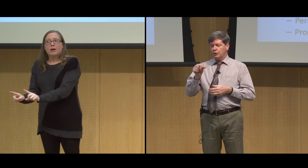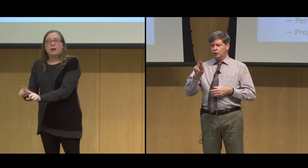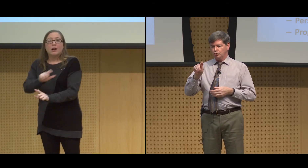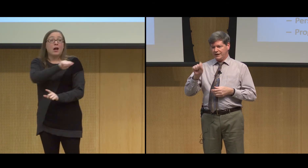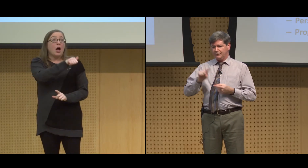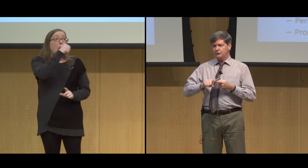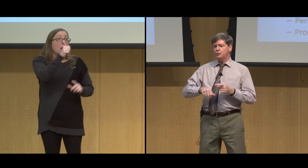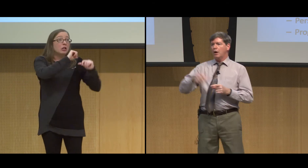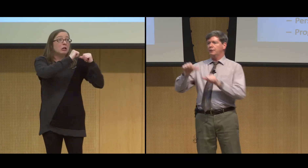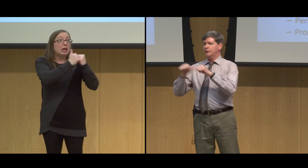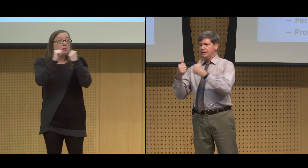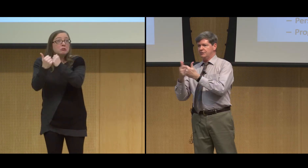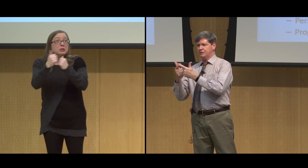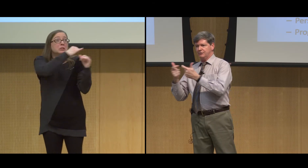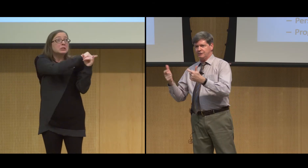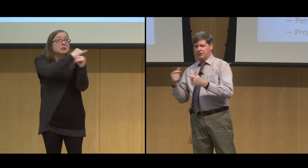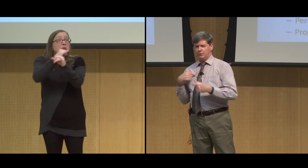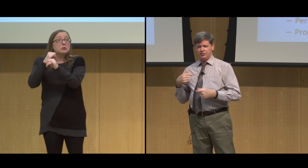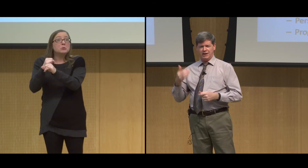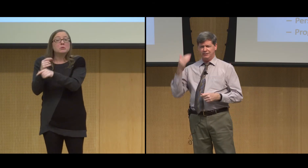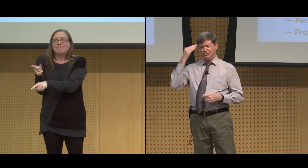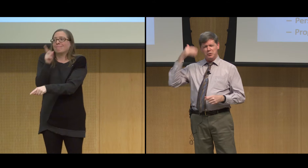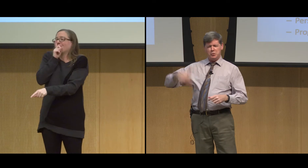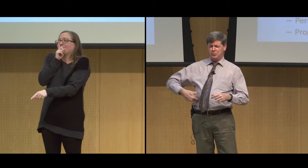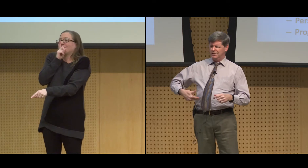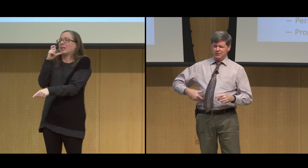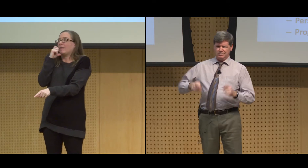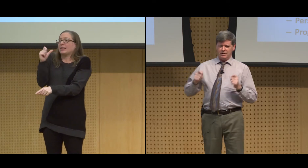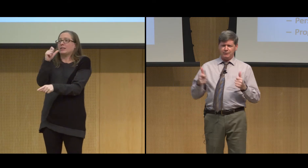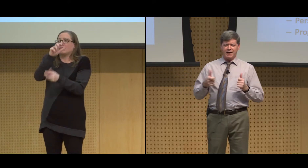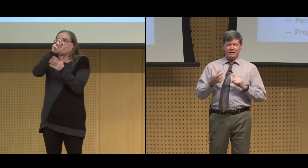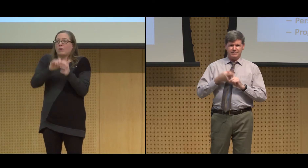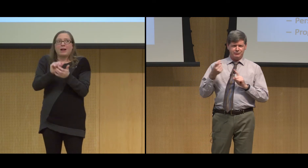grants to other agencies, et cetera, which I knew automatically was,